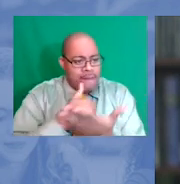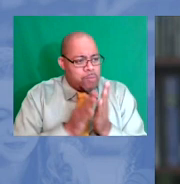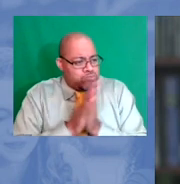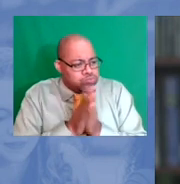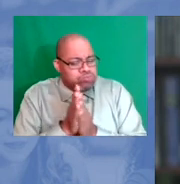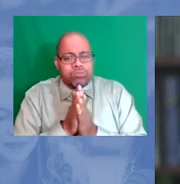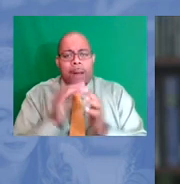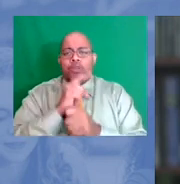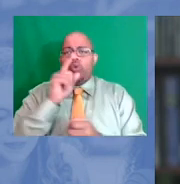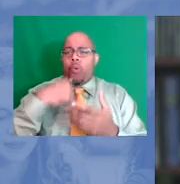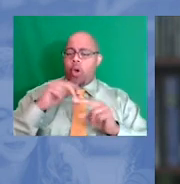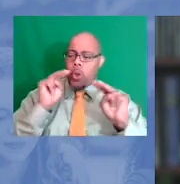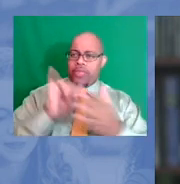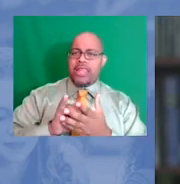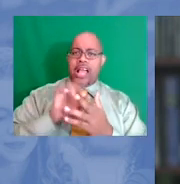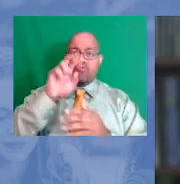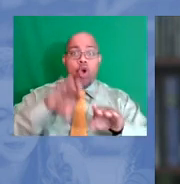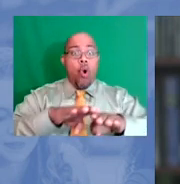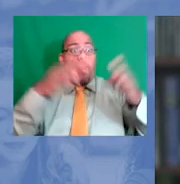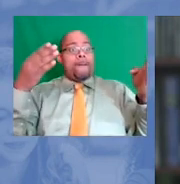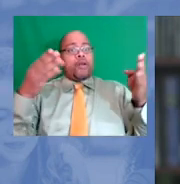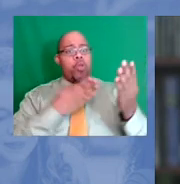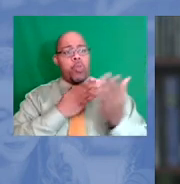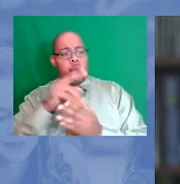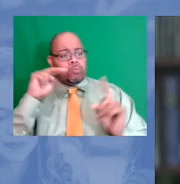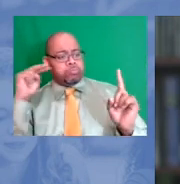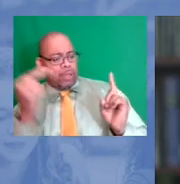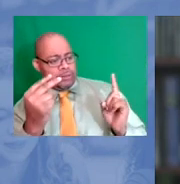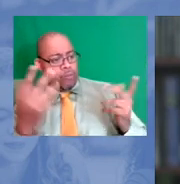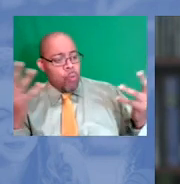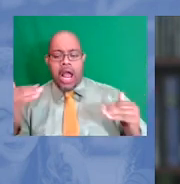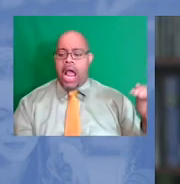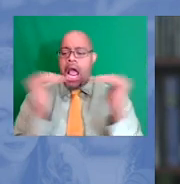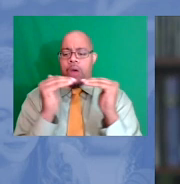REOPENING THROUGH A LENS OF EQUITY. I DON'T HAVE TO TELL YOU THAT THE INEQUITIES